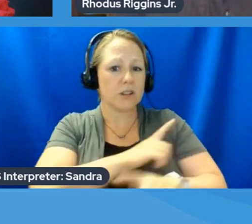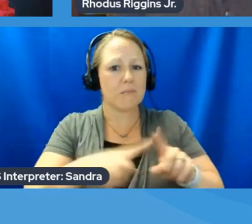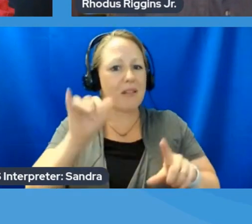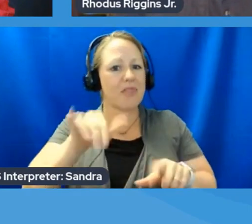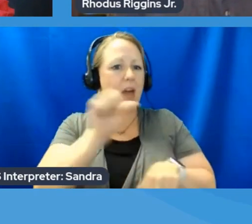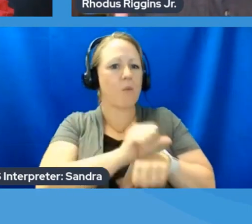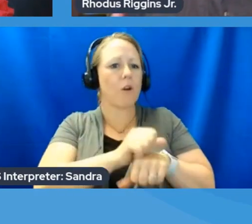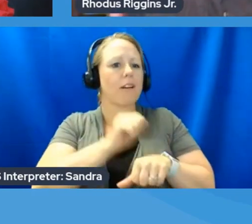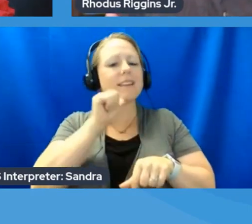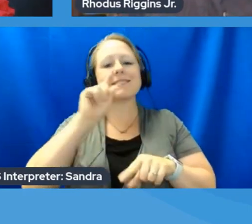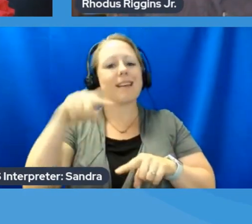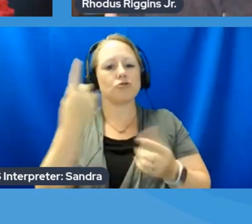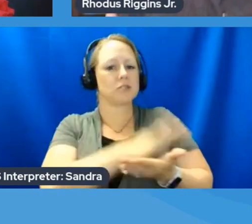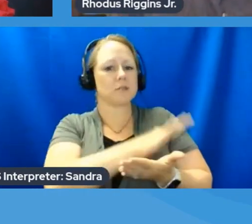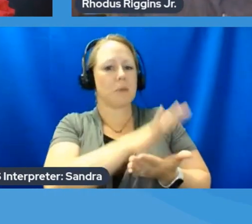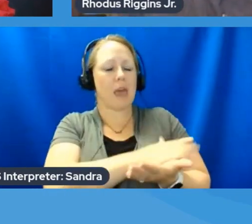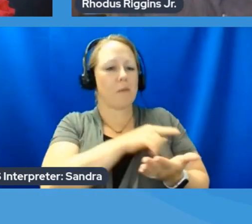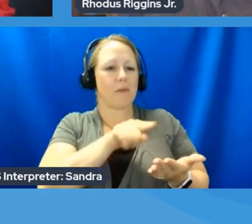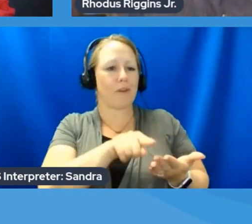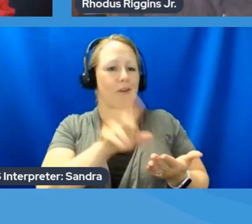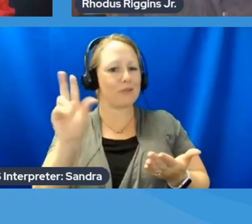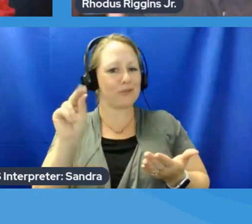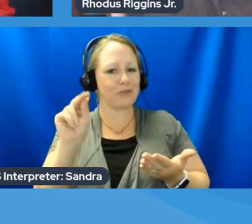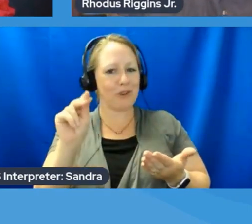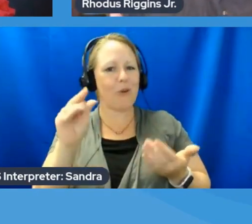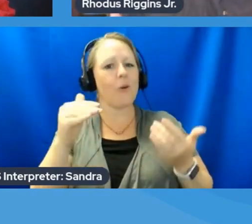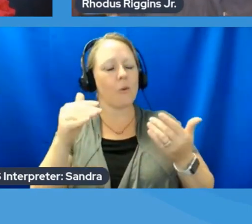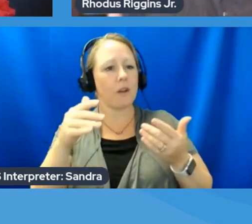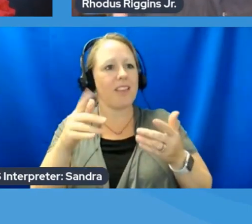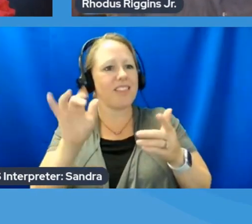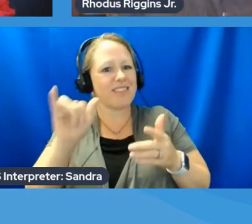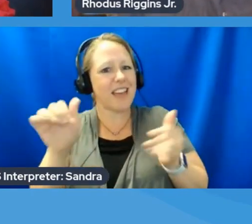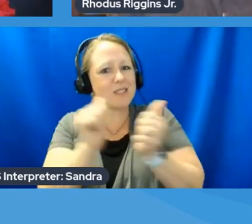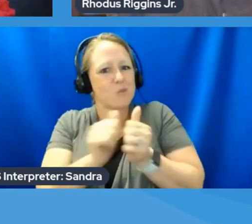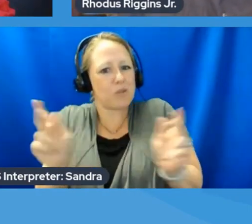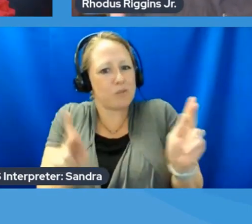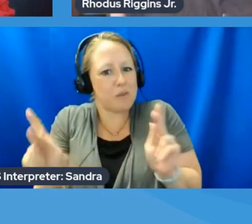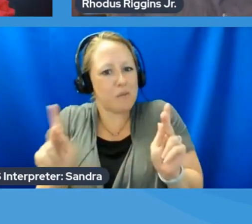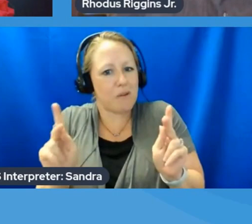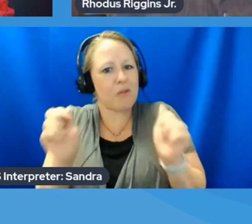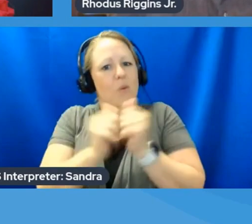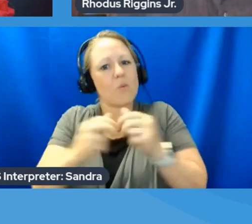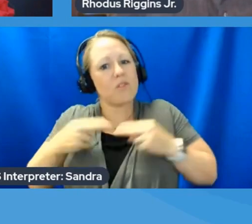And that there are humans behind these quantitative numbers,